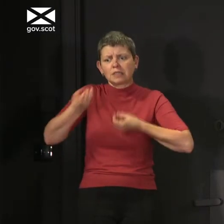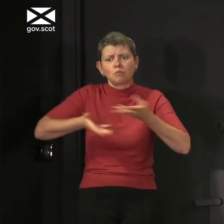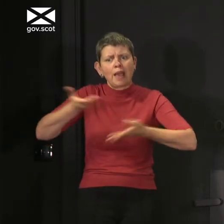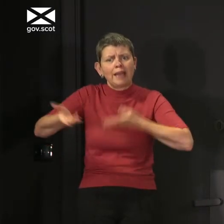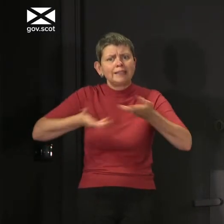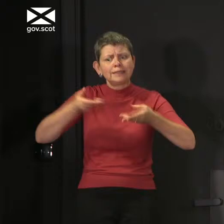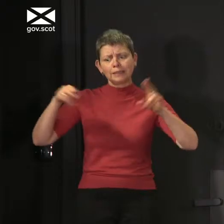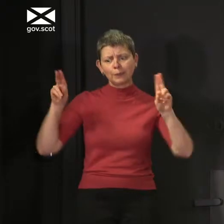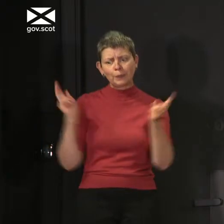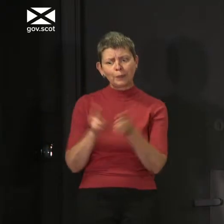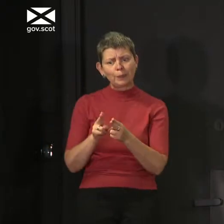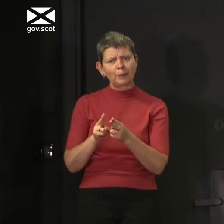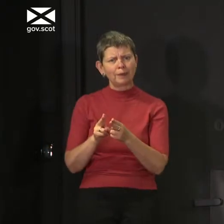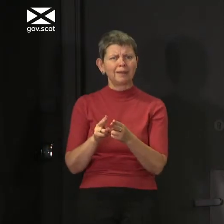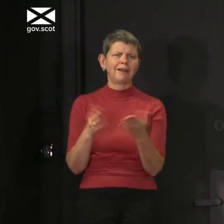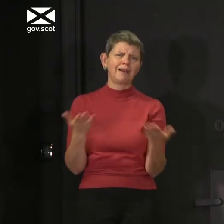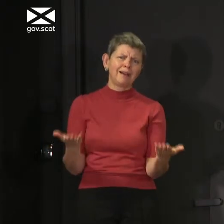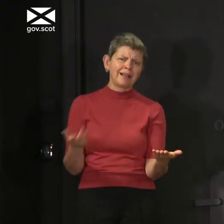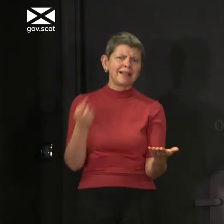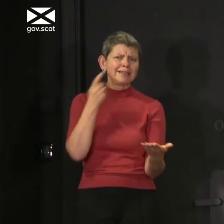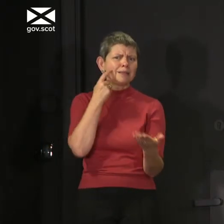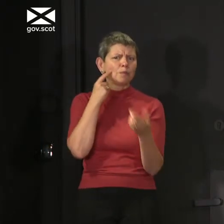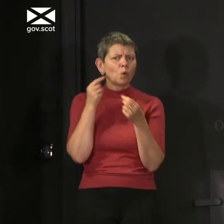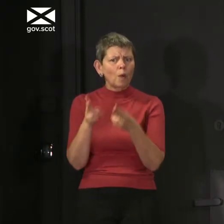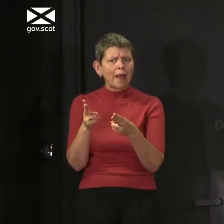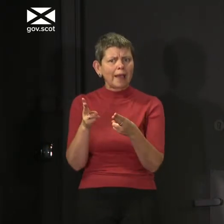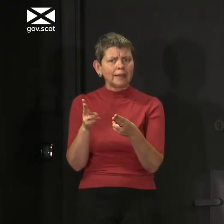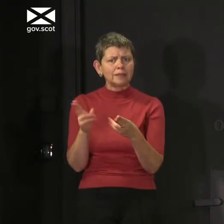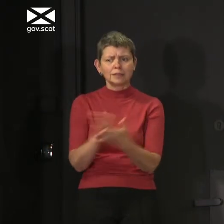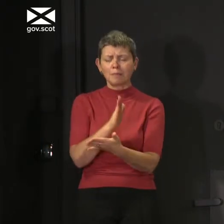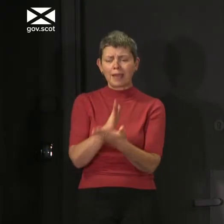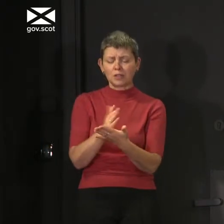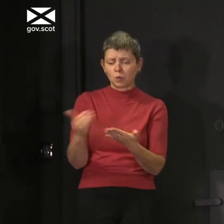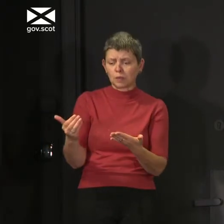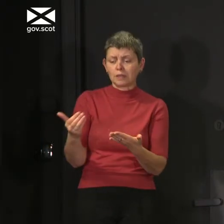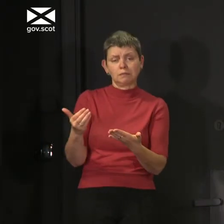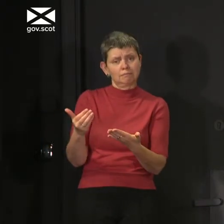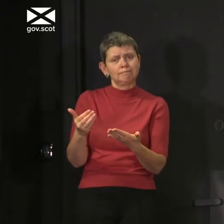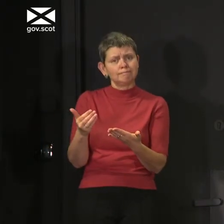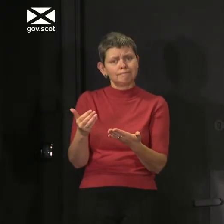to pay to minimise our own chance of getting the virus, and to minimise our chance of passing